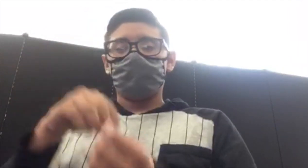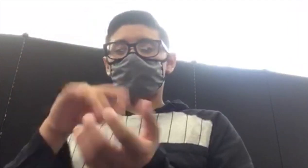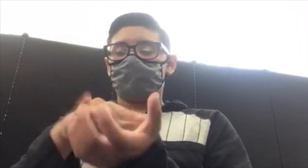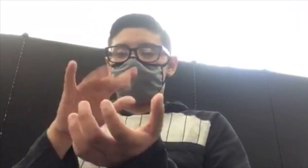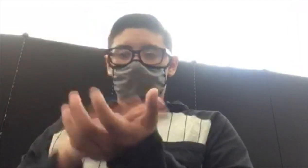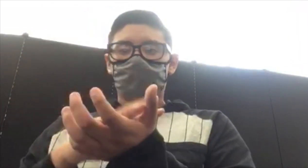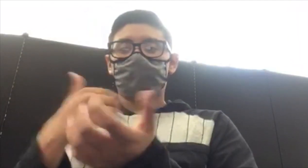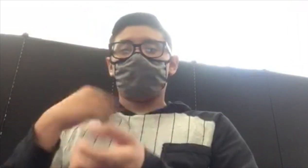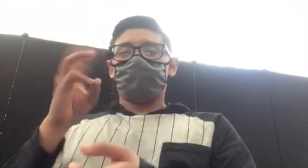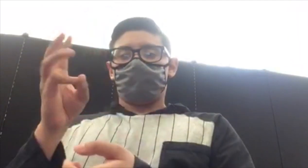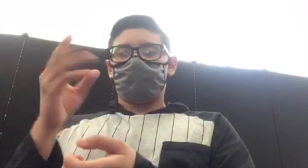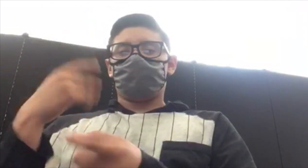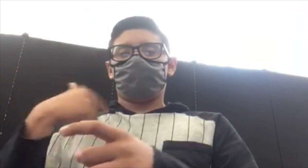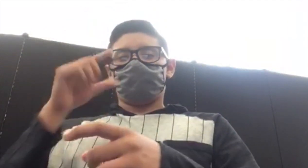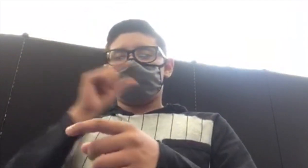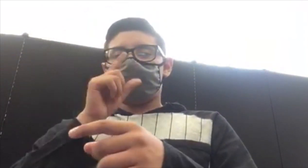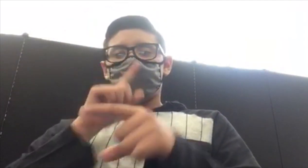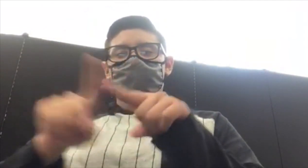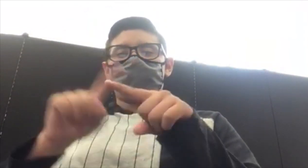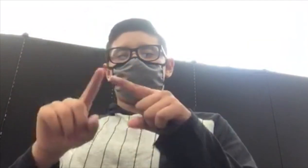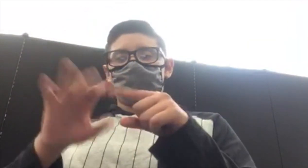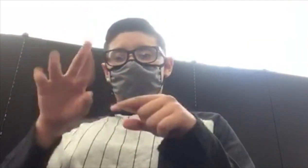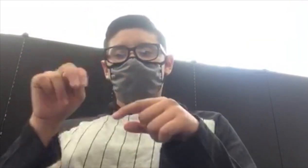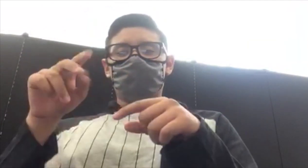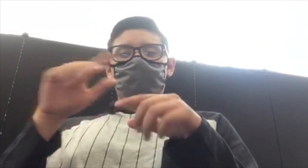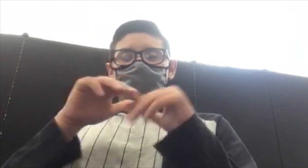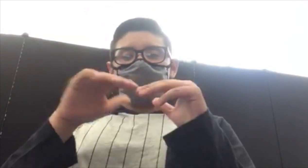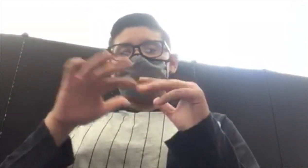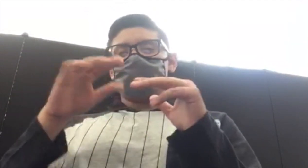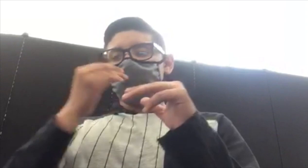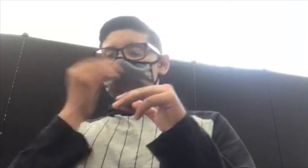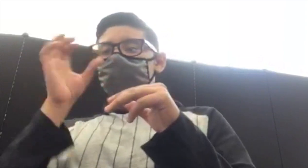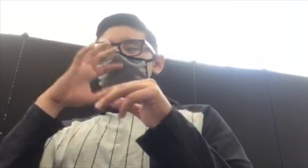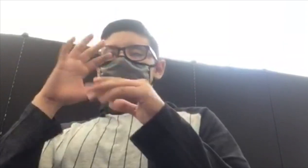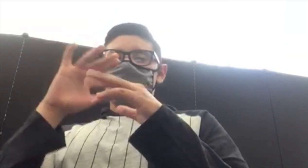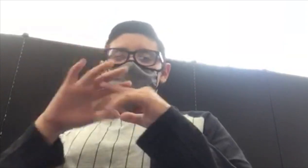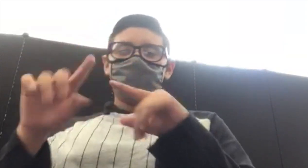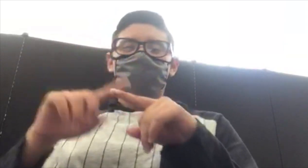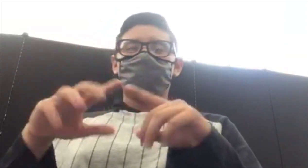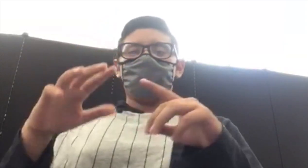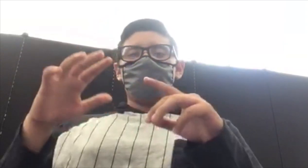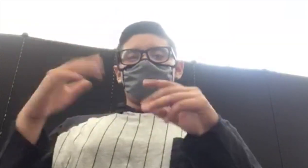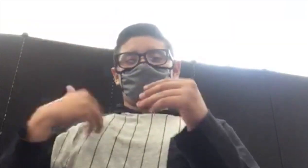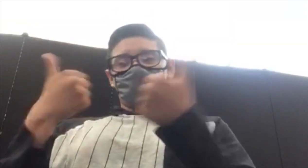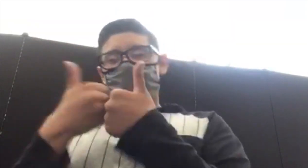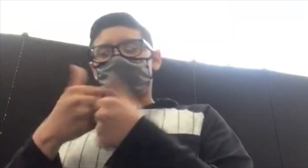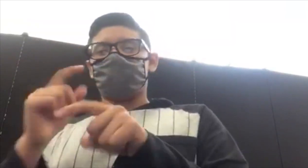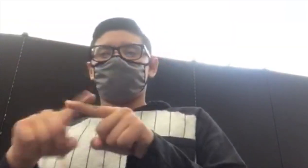My favorite memory from middle school was in 6th grade. We had lots of different different food